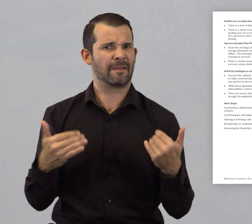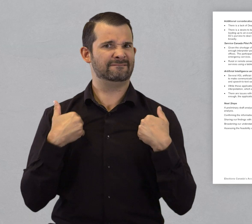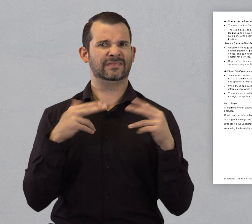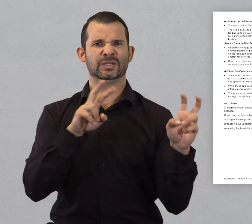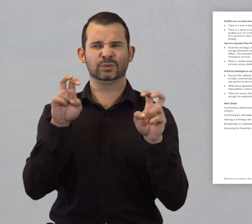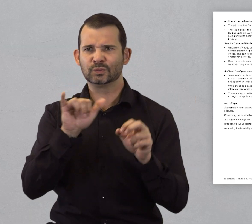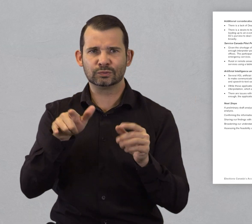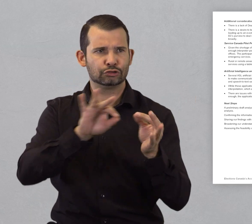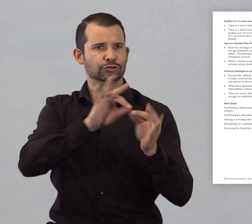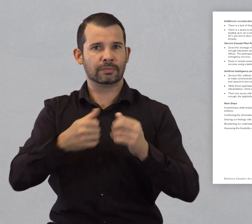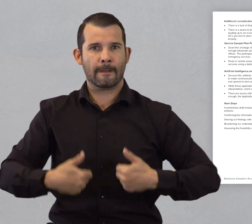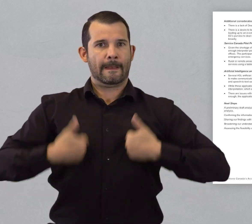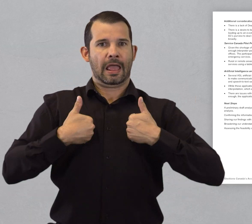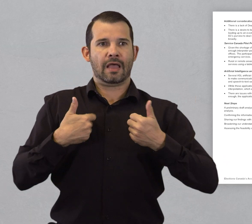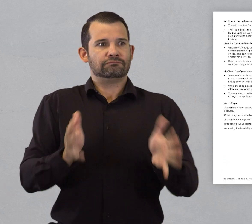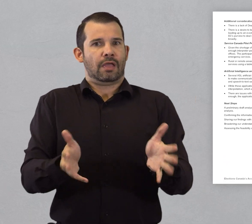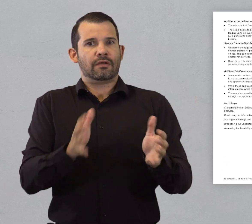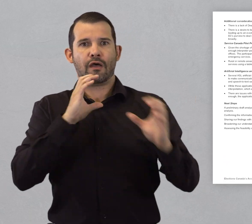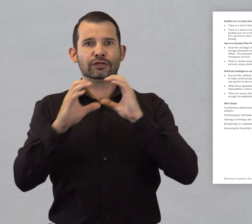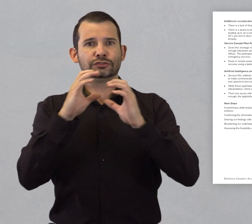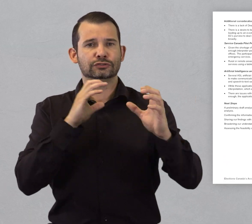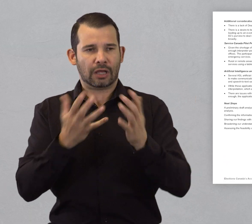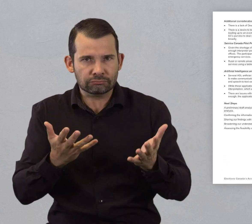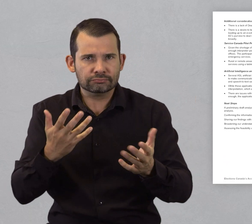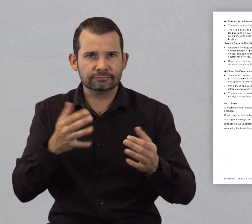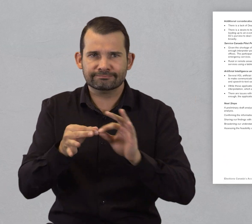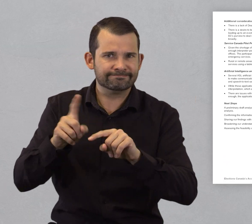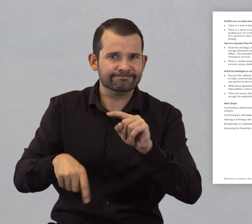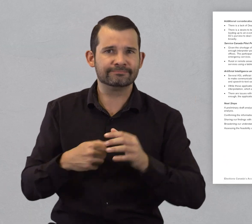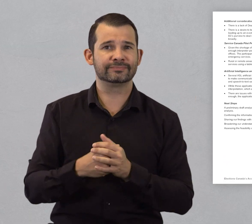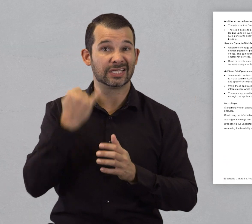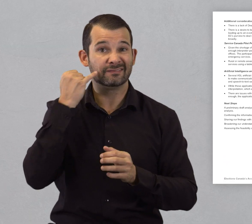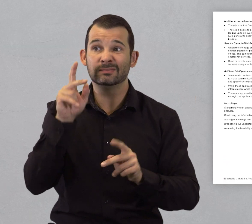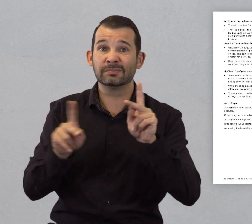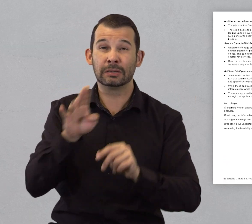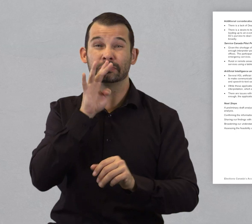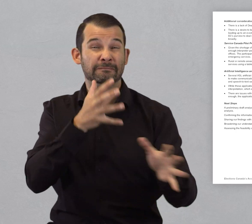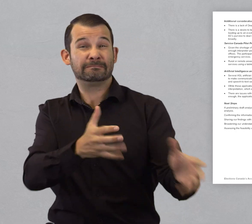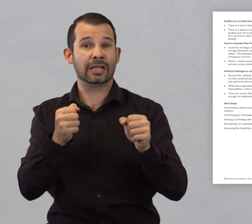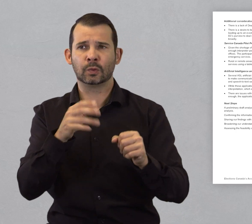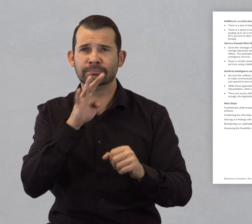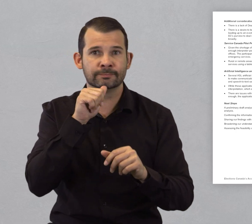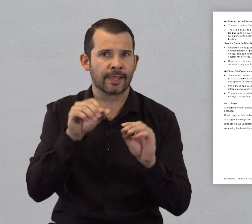interpreting live conversations. If people are speaking too fast or not clearly enough,